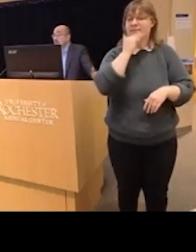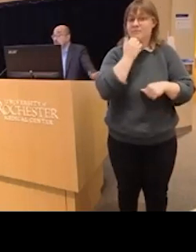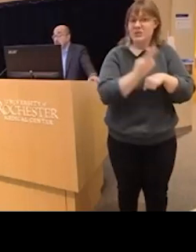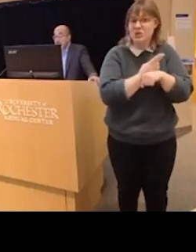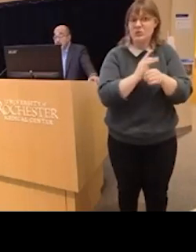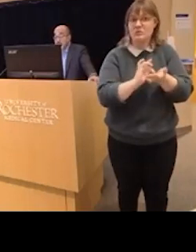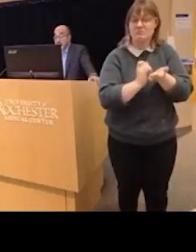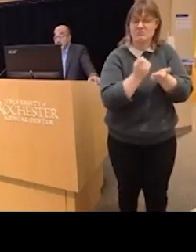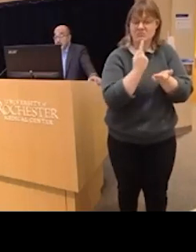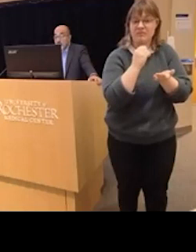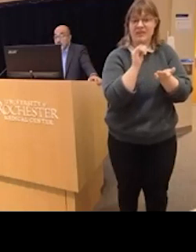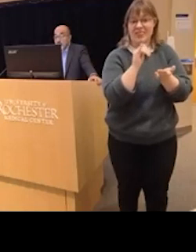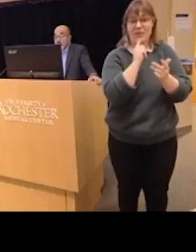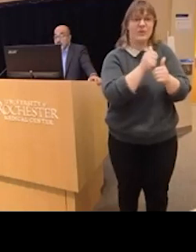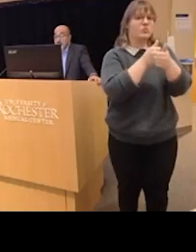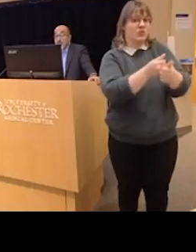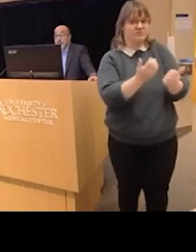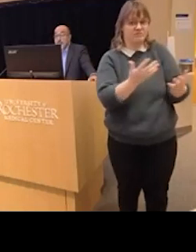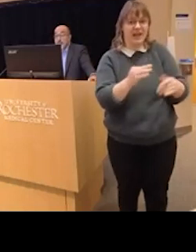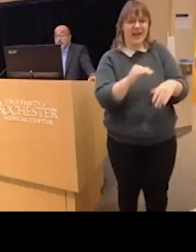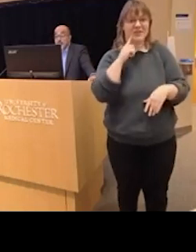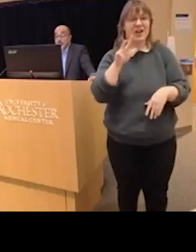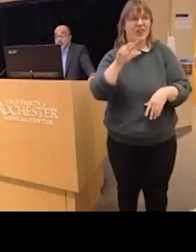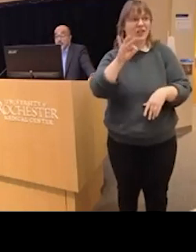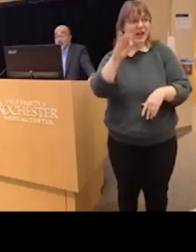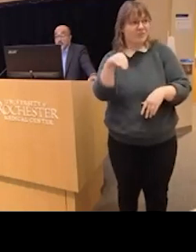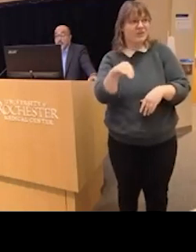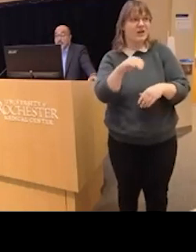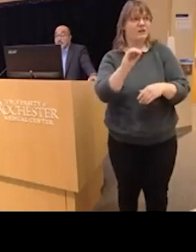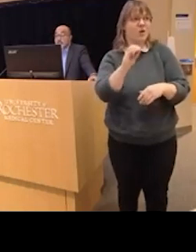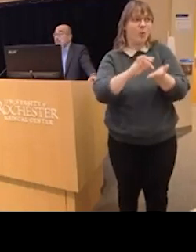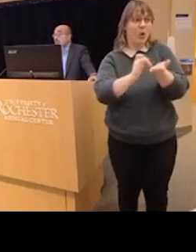lot of work in that area as well and you can see a 39% rate of OPI ADM use versus only 8% in the